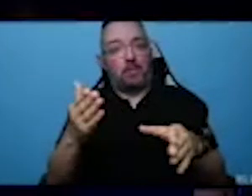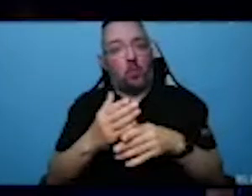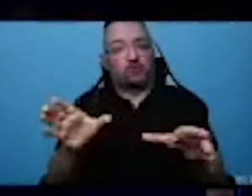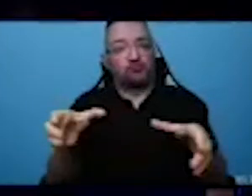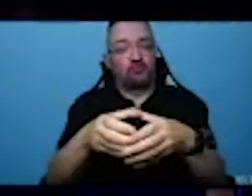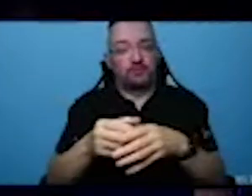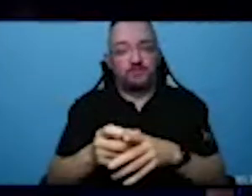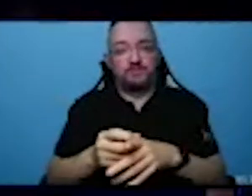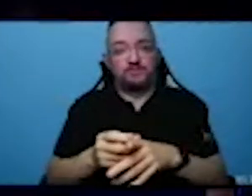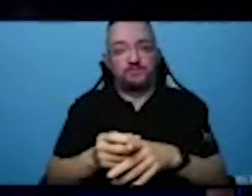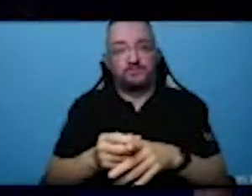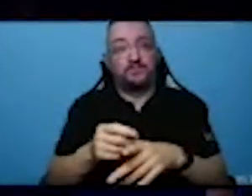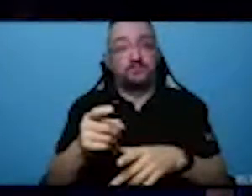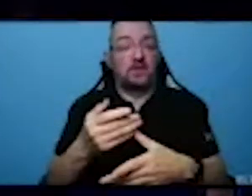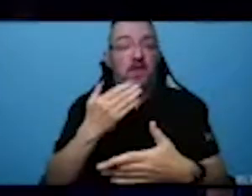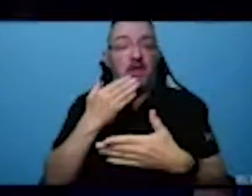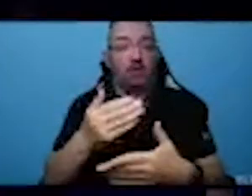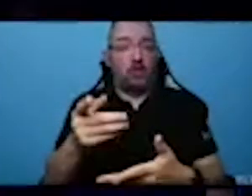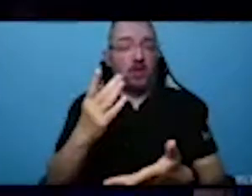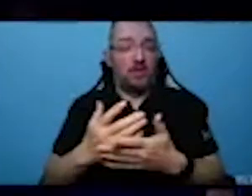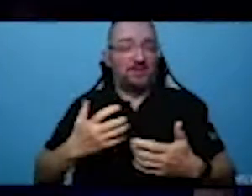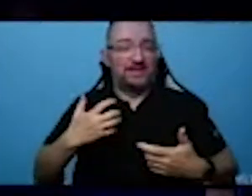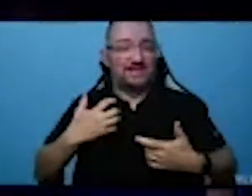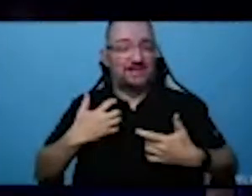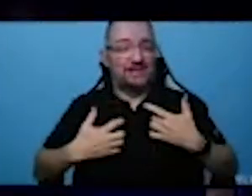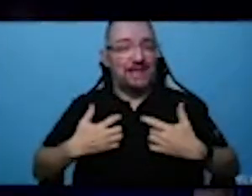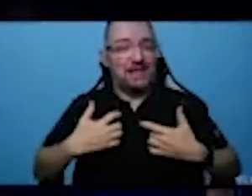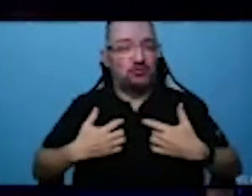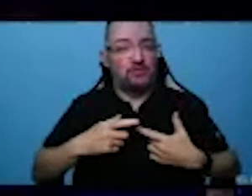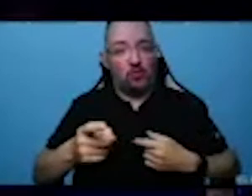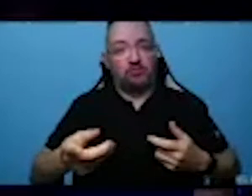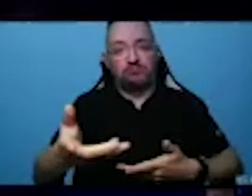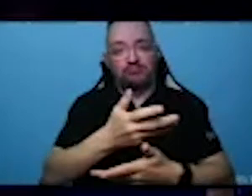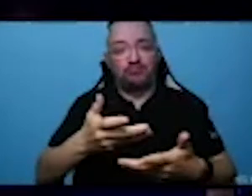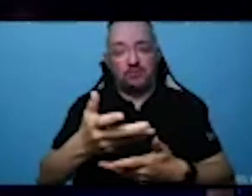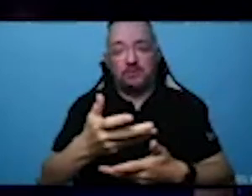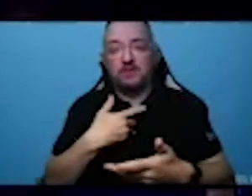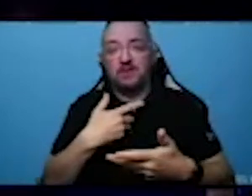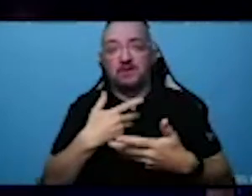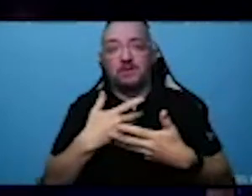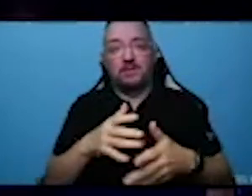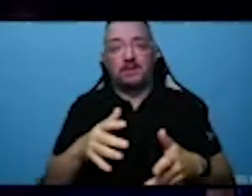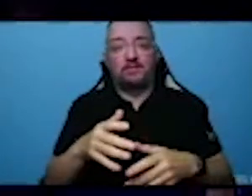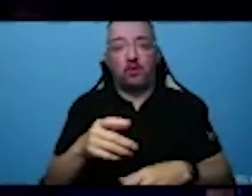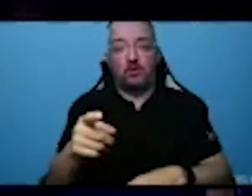interesting account of your deliberations. And it's clear from the three groups that we've touched on up to now, the,